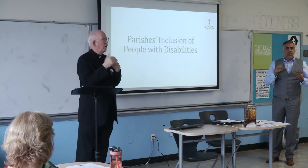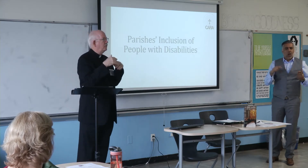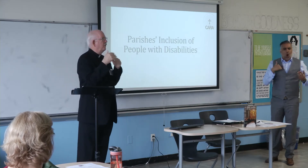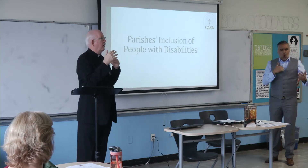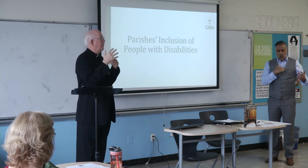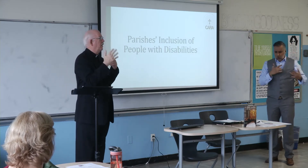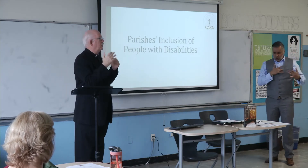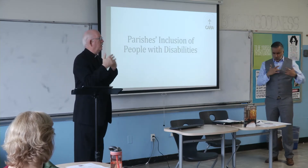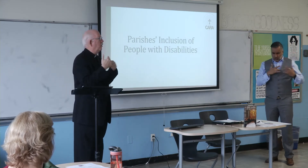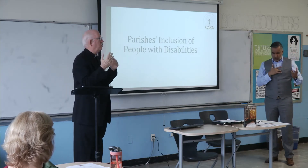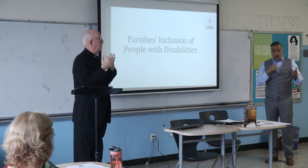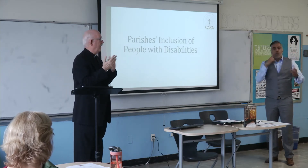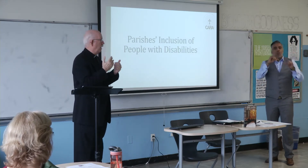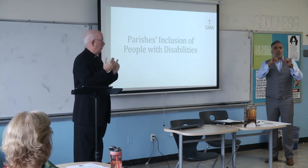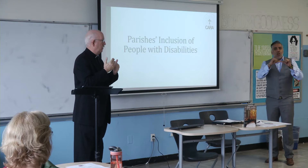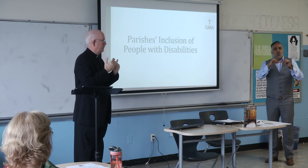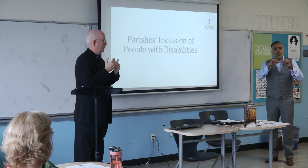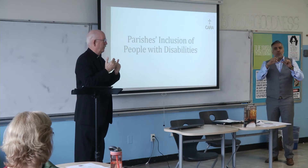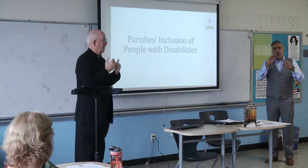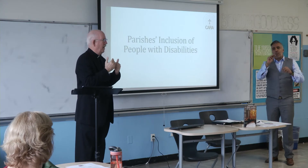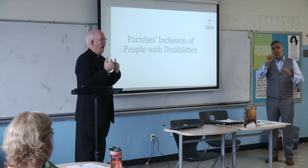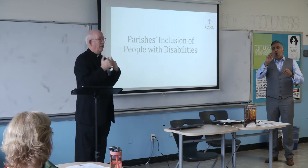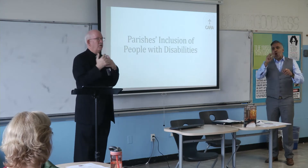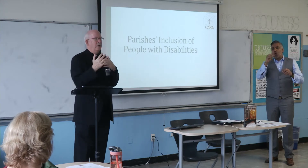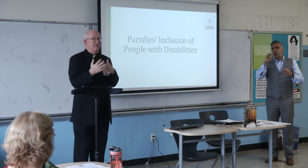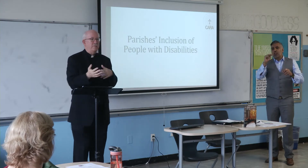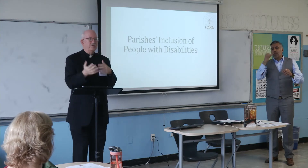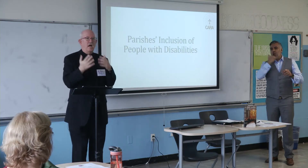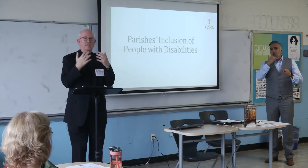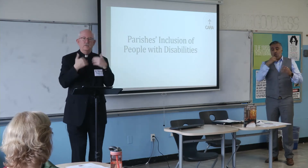terms of the measuring the margin of error, and so in the sample size, the